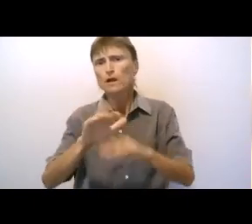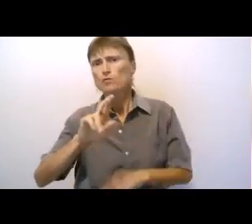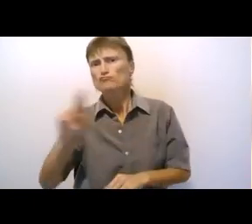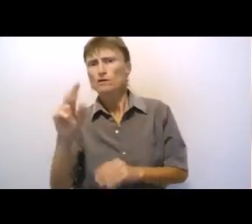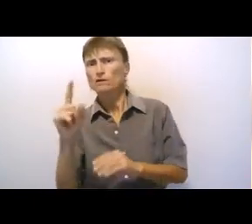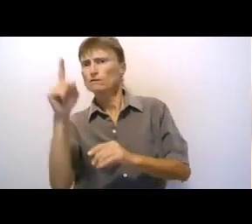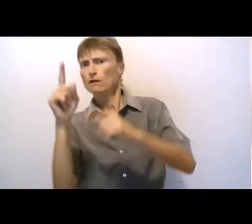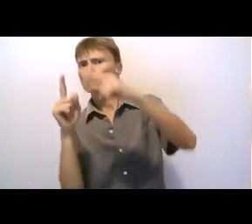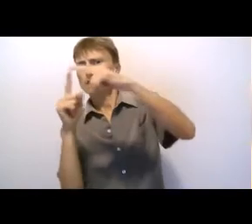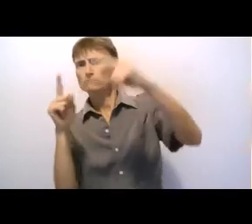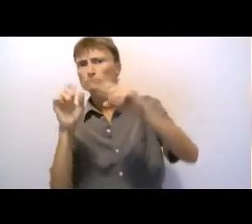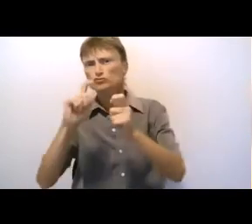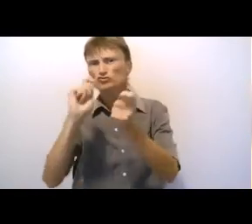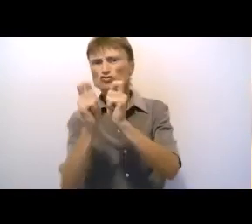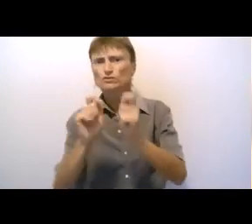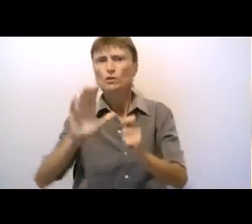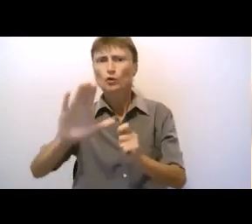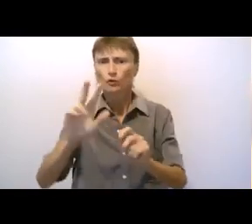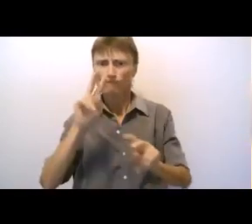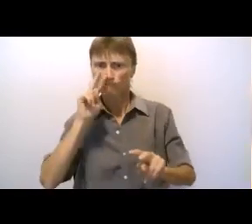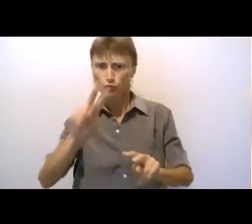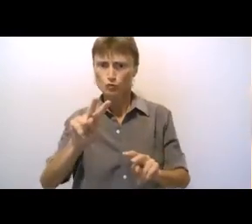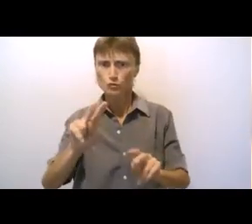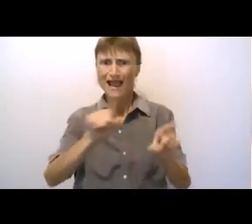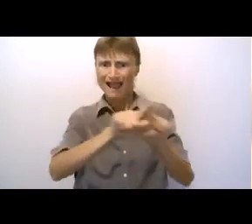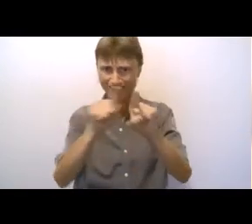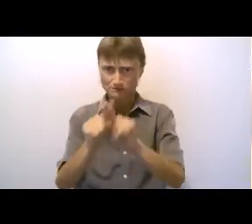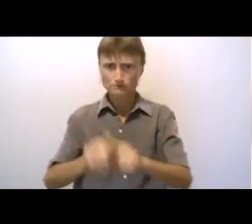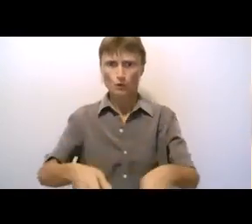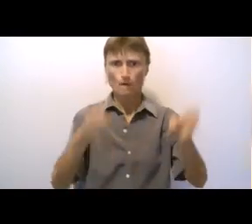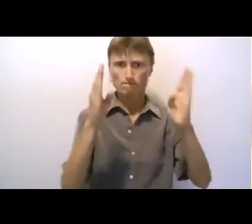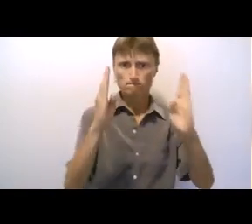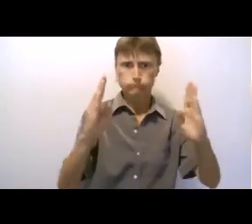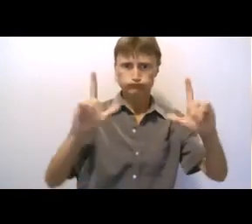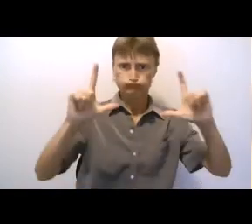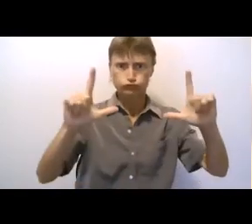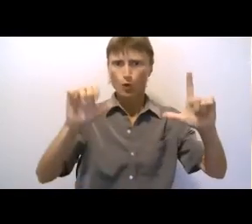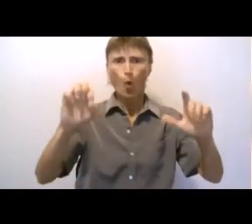otter, or excuse me, otter.ai. You can click the red box at the top of the screen if you'd